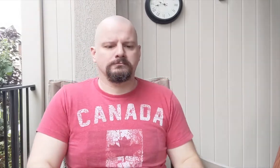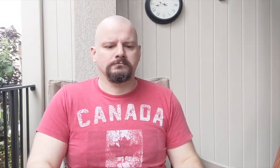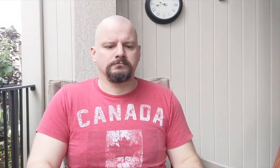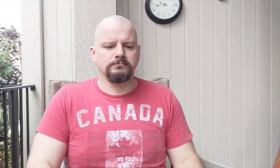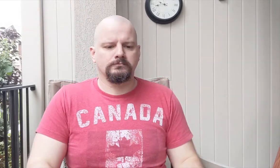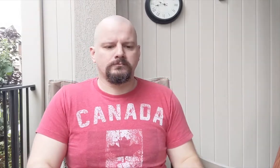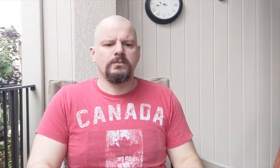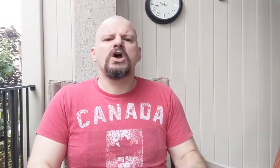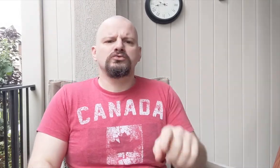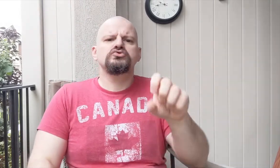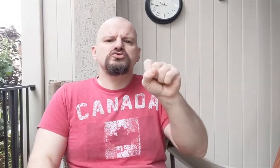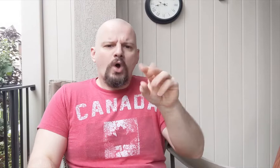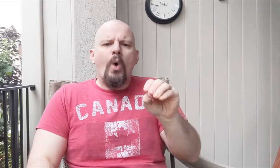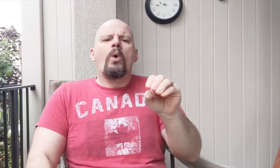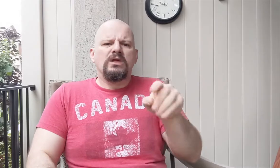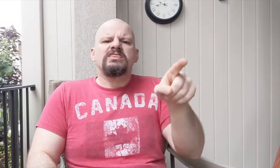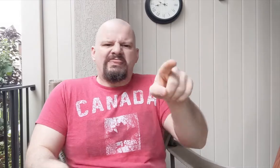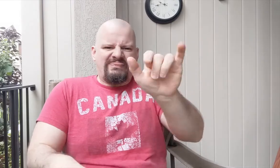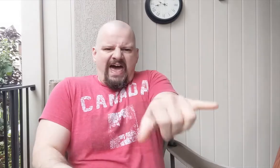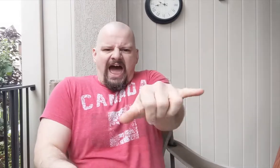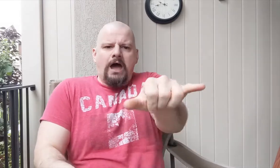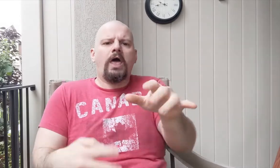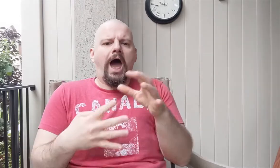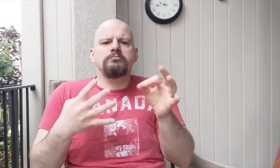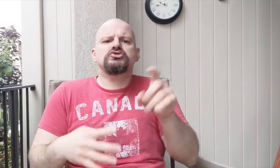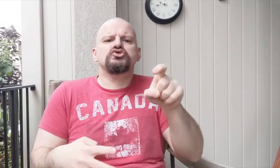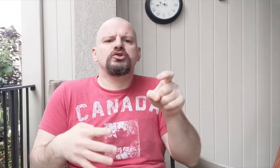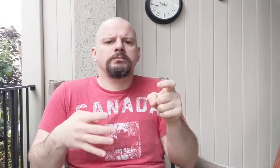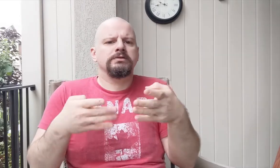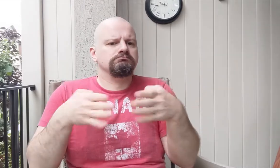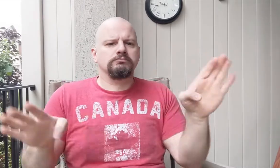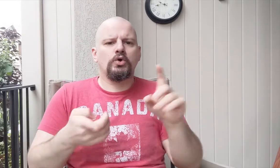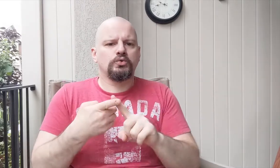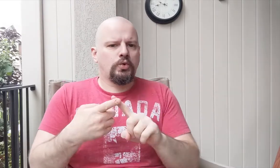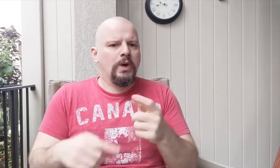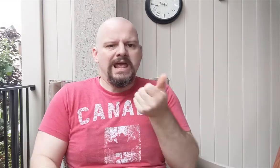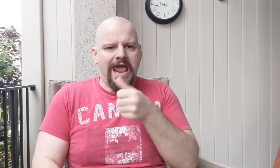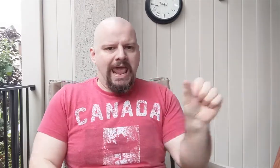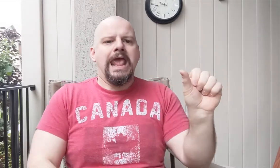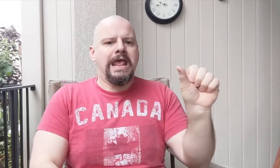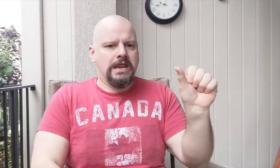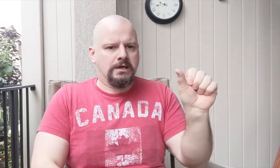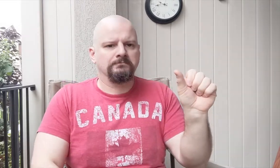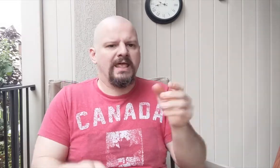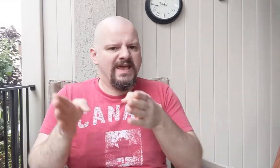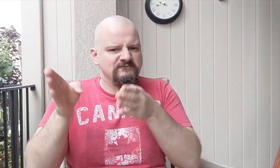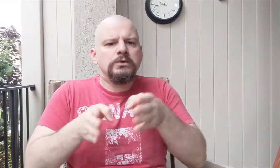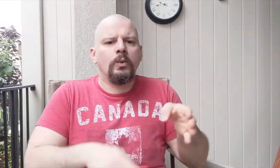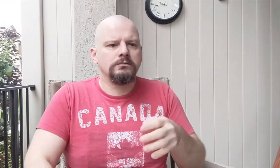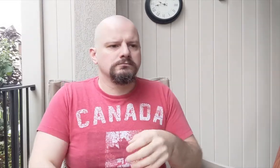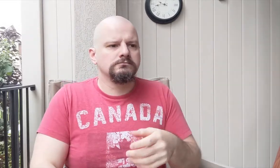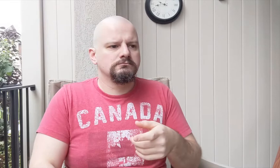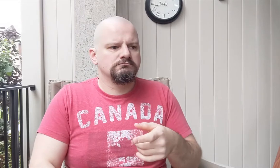So this option should be open to anyone,